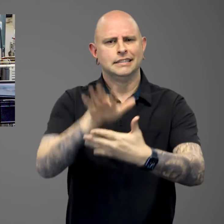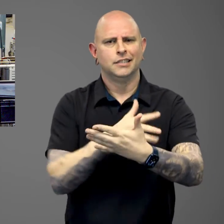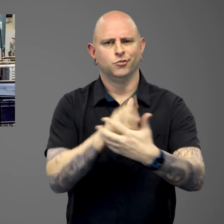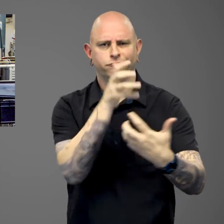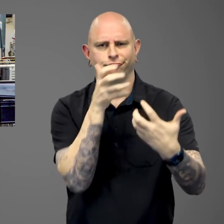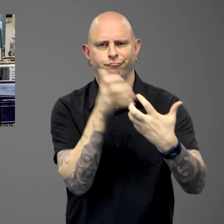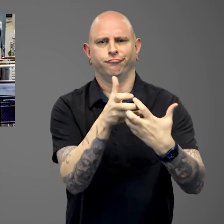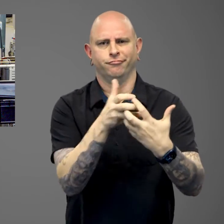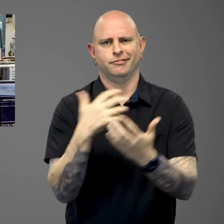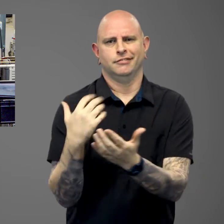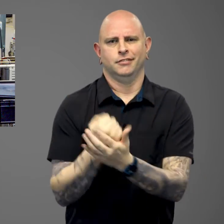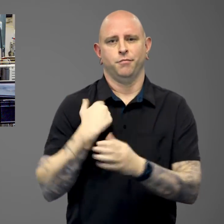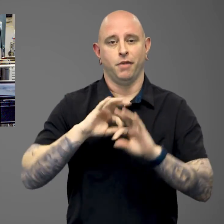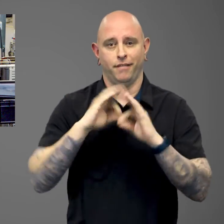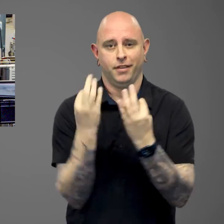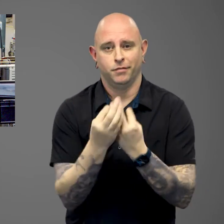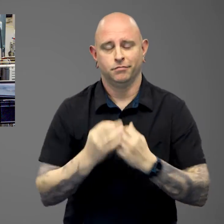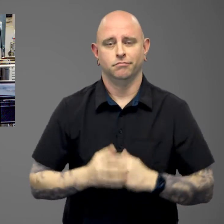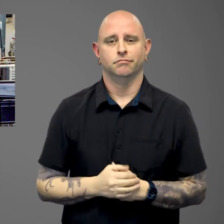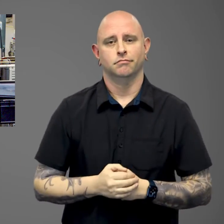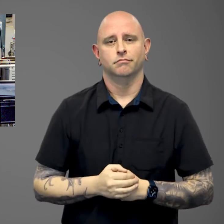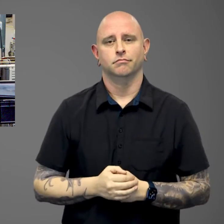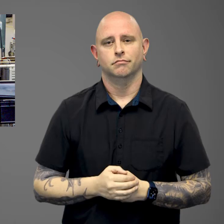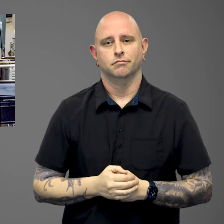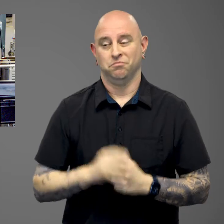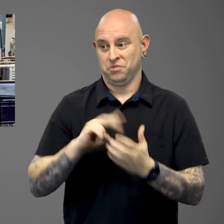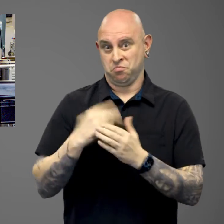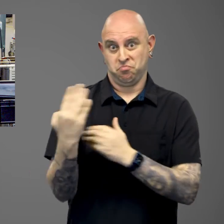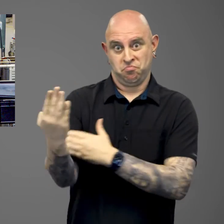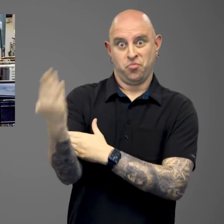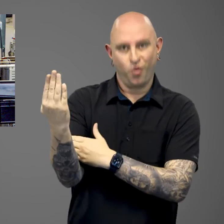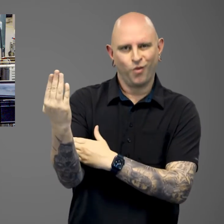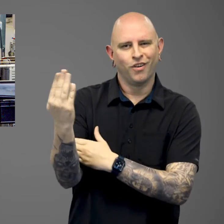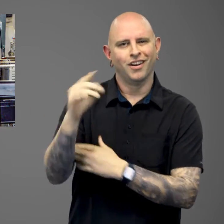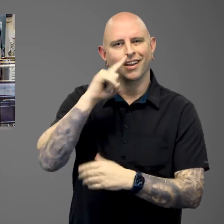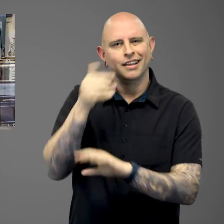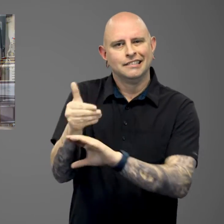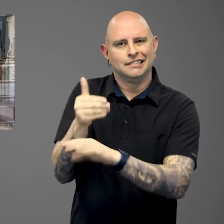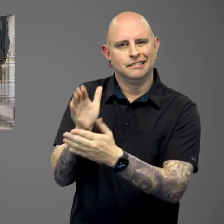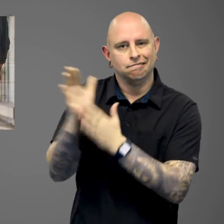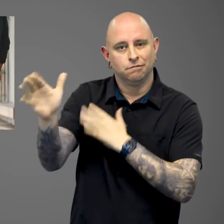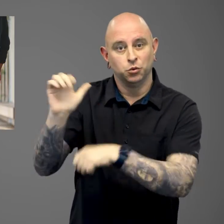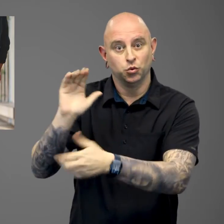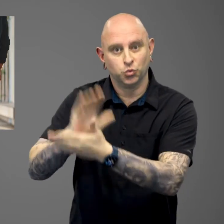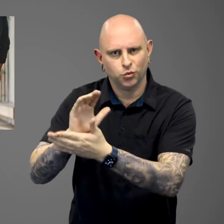I work the overnight shift which works really well for my family...